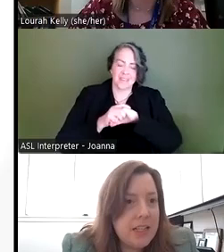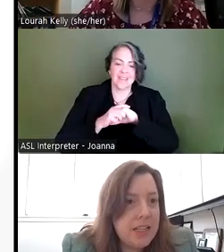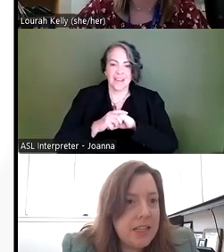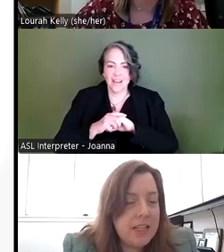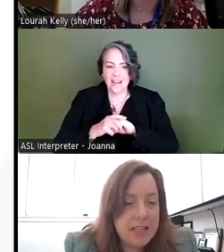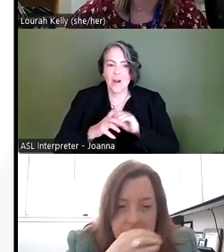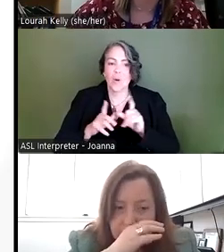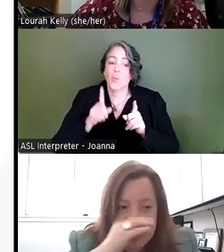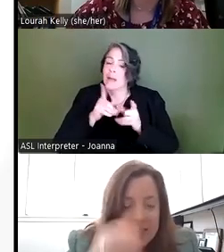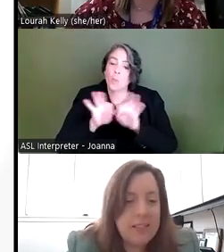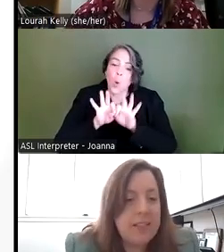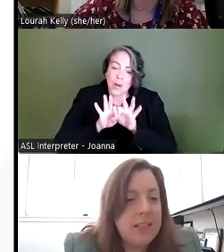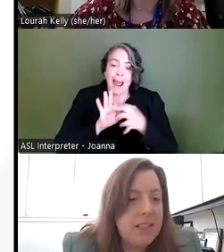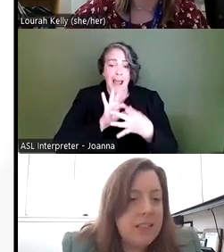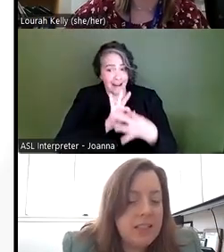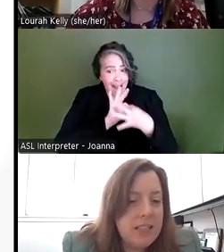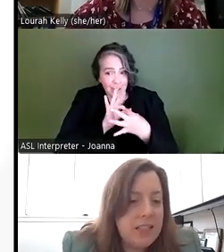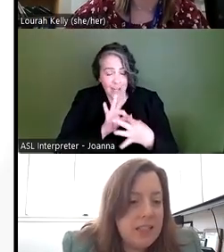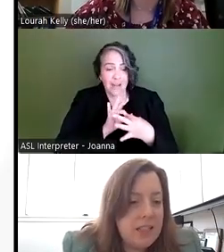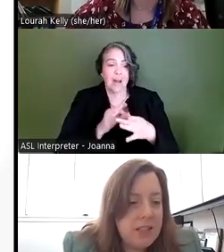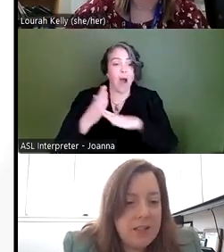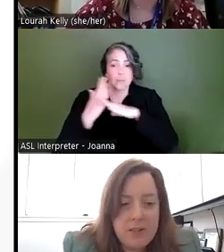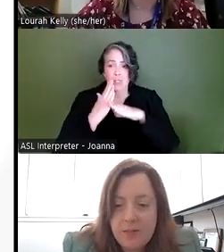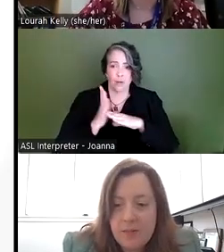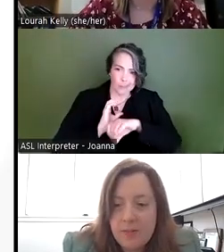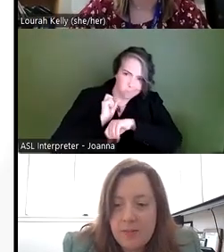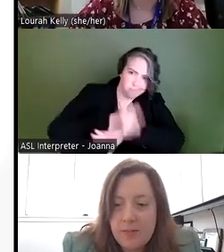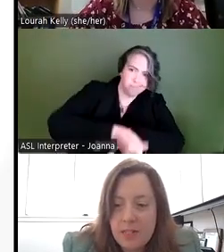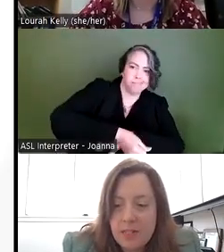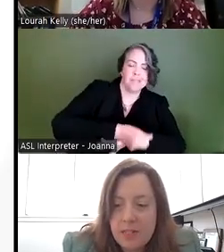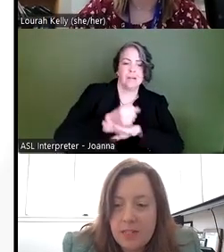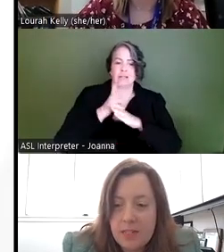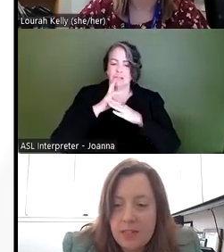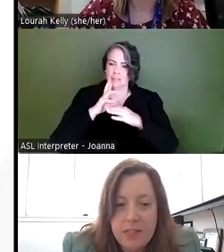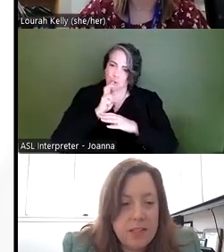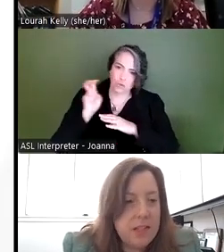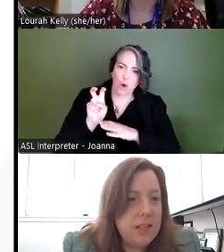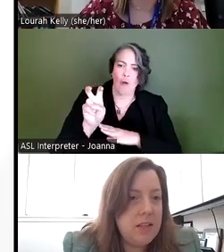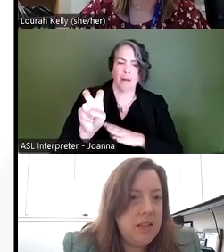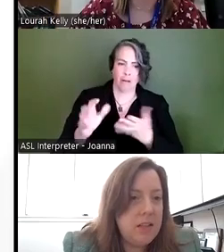overcoming obstacles and progress or journeys. The only thing I would just want to mention that